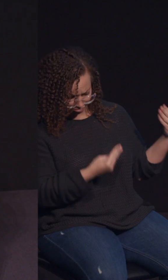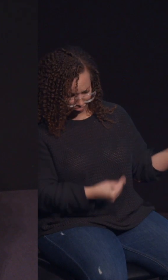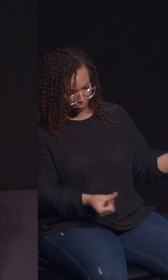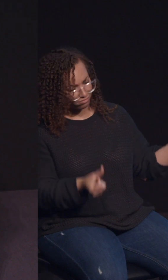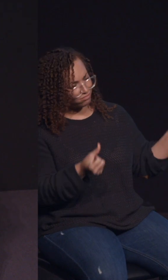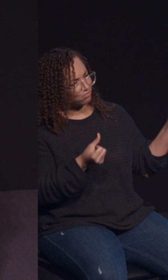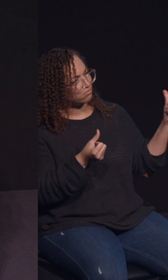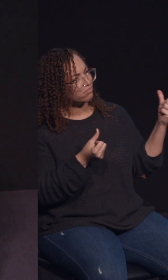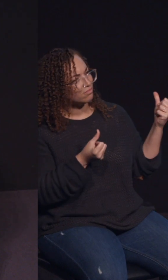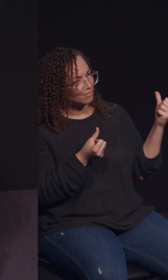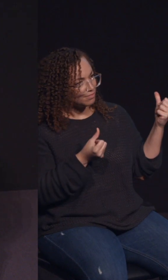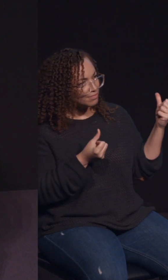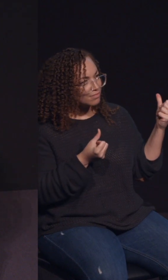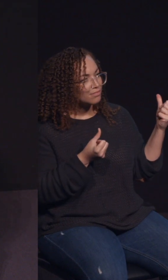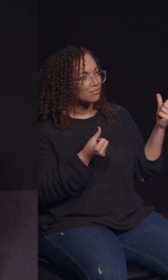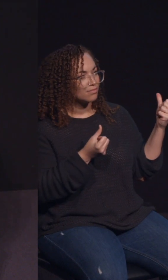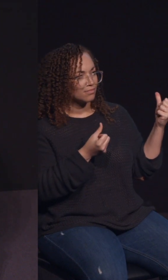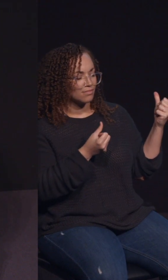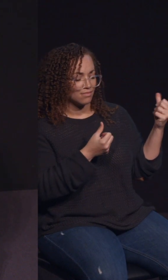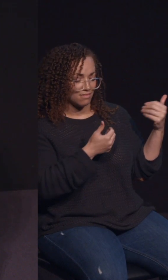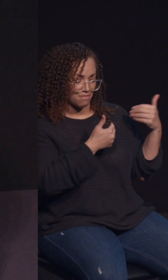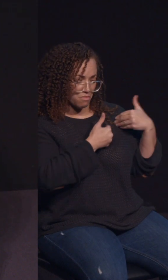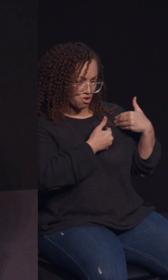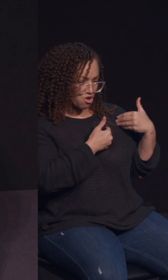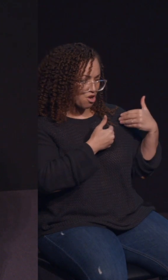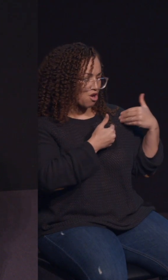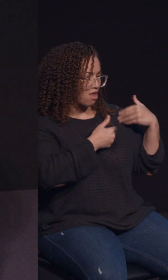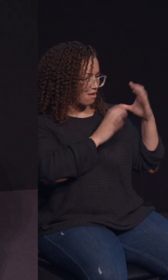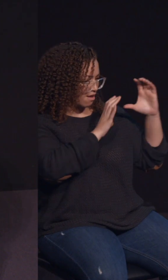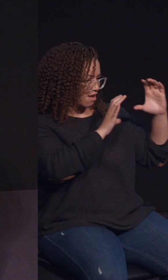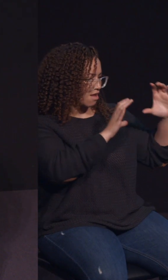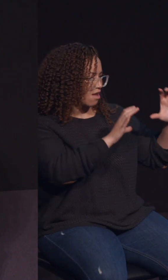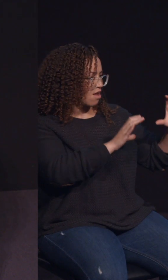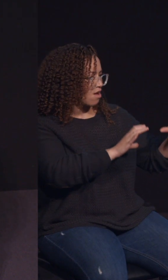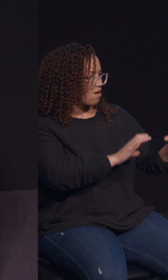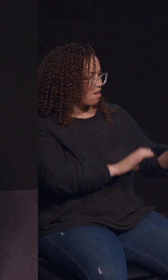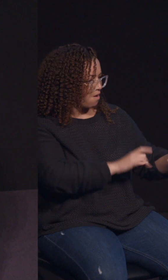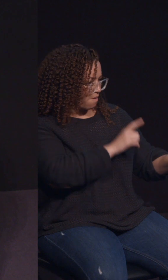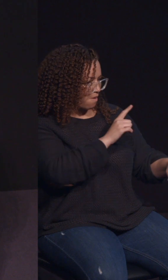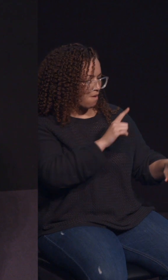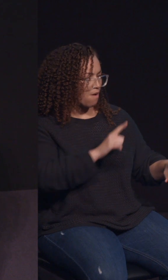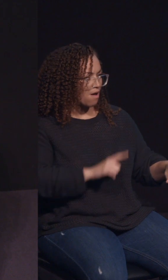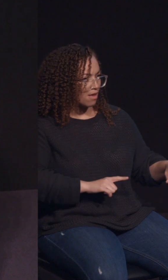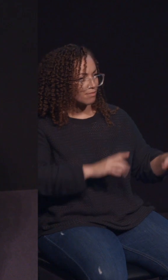Burden down, Lord Burdens down, Lord